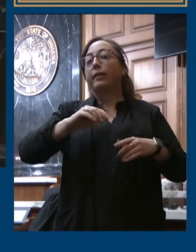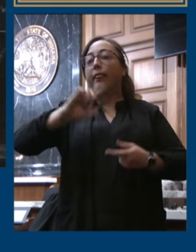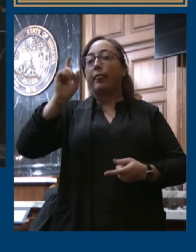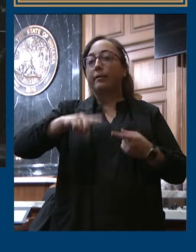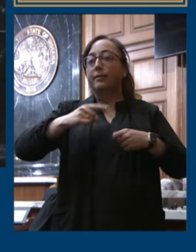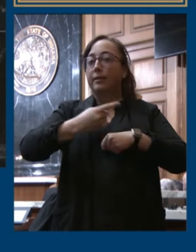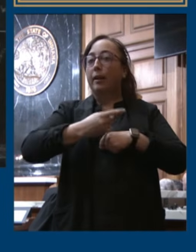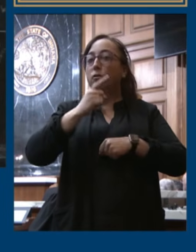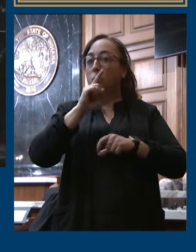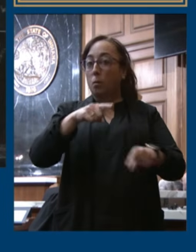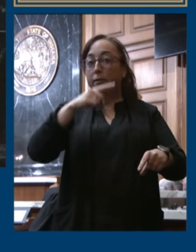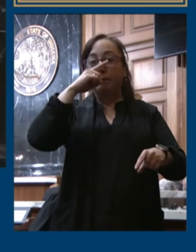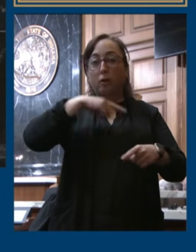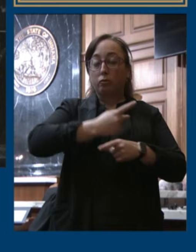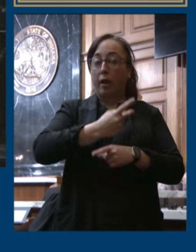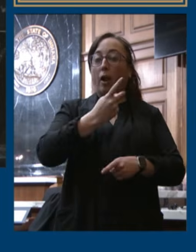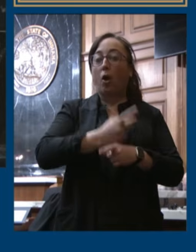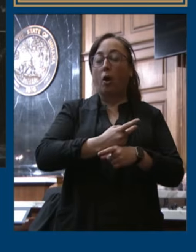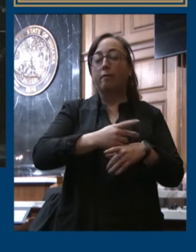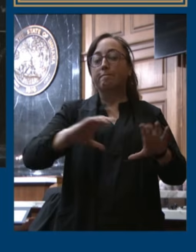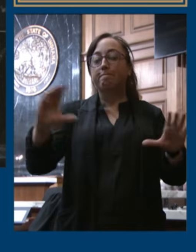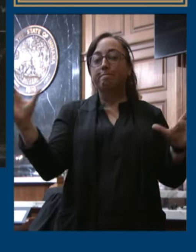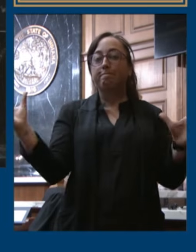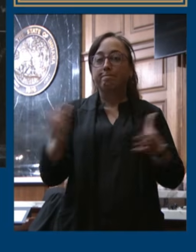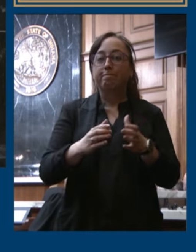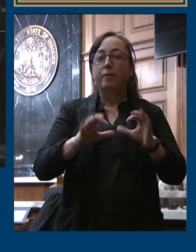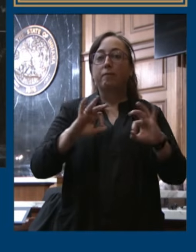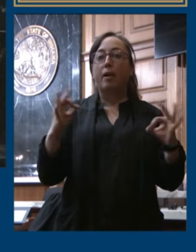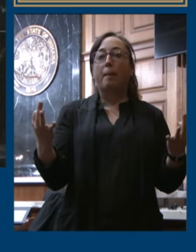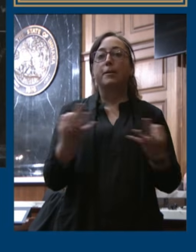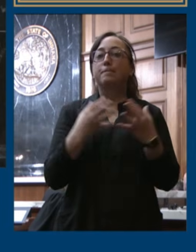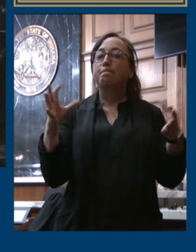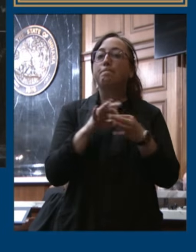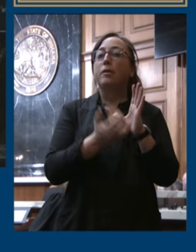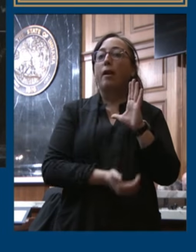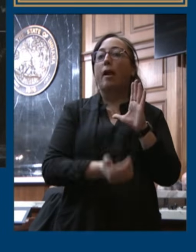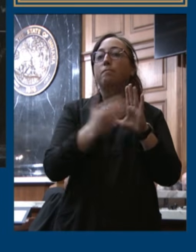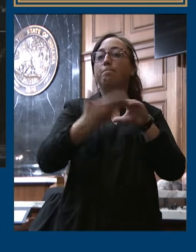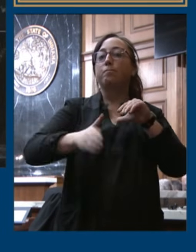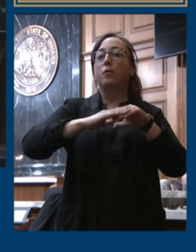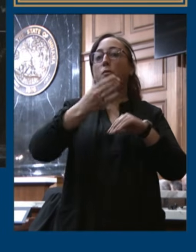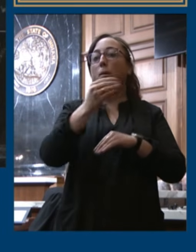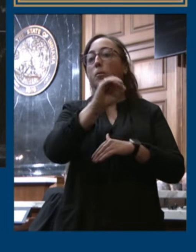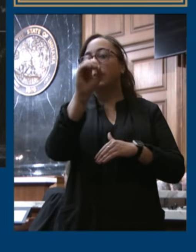CARE, AND REUNIFICATION IS INCREASING BY 14%. THE VIGO COUNTY COUNCIL IS NOW FUNDING THREE NEW